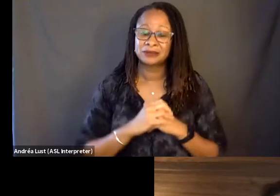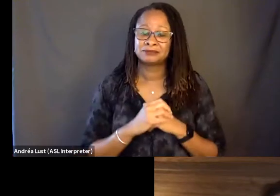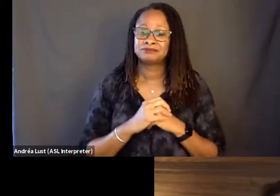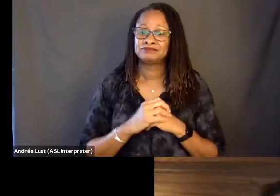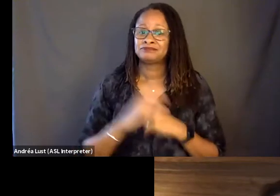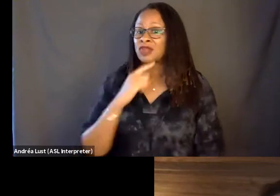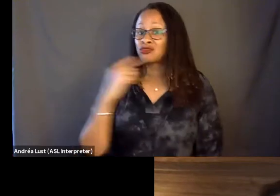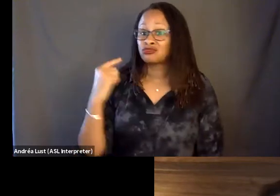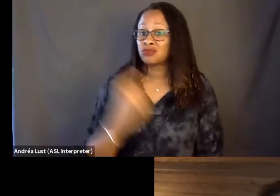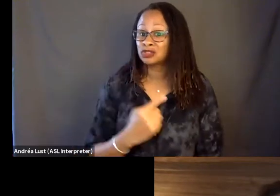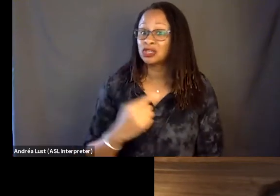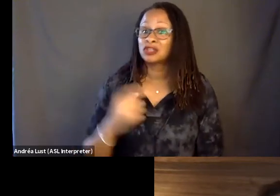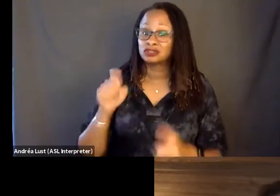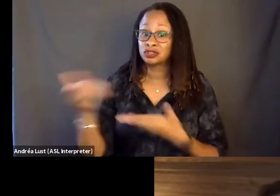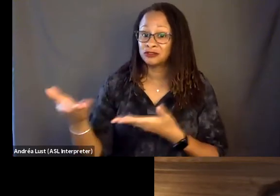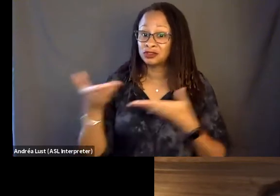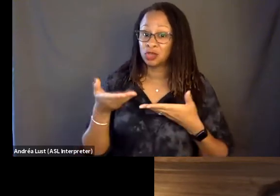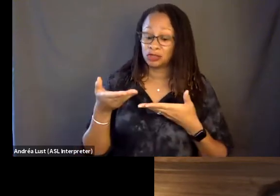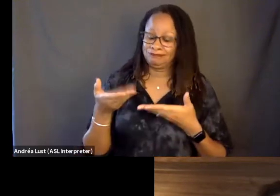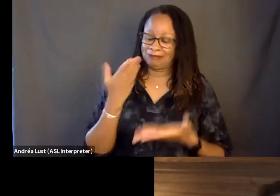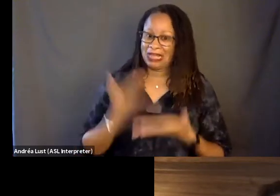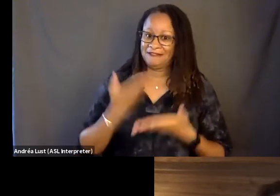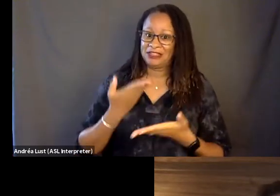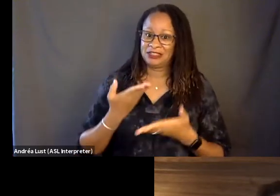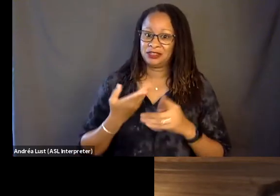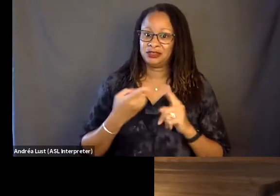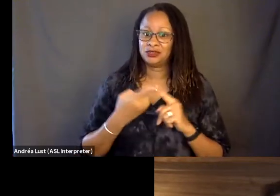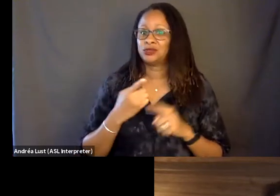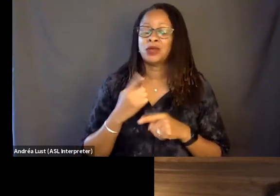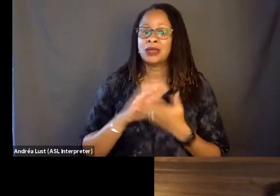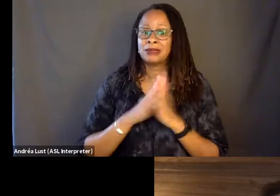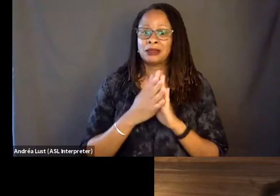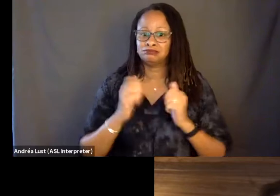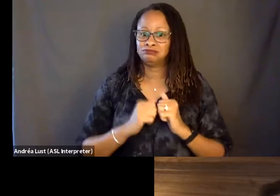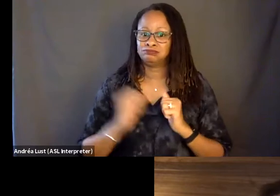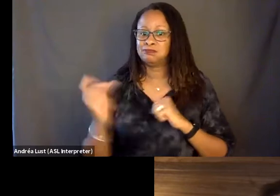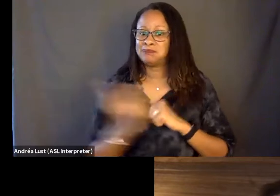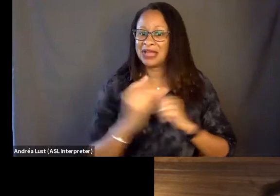was supposed to turn over all this evidence to be reinstated. And when they turned over the evidence,